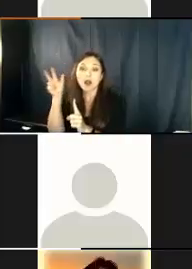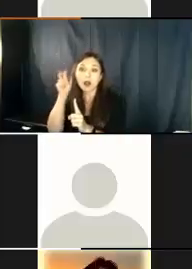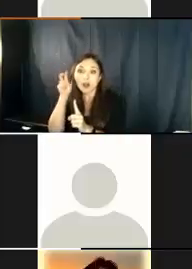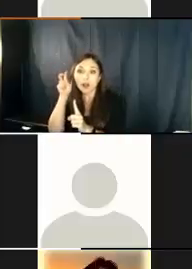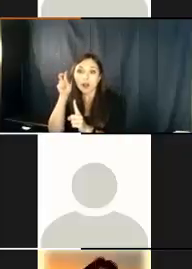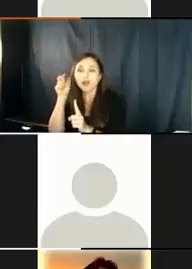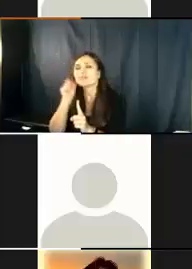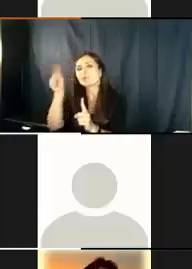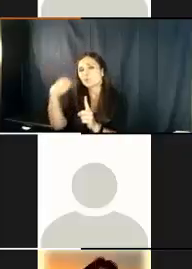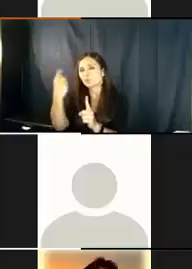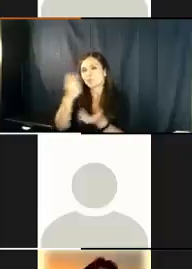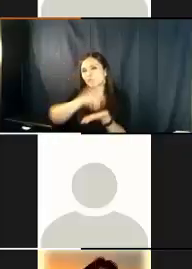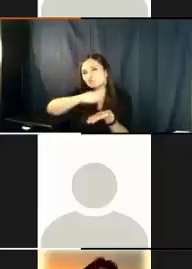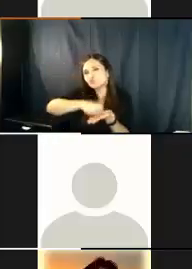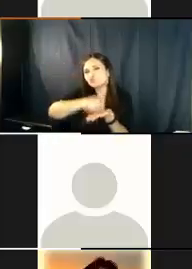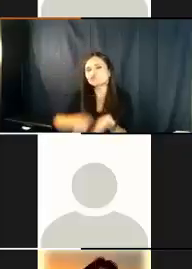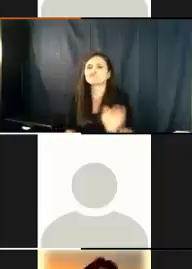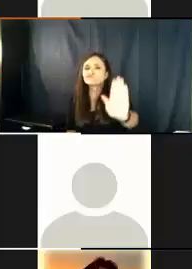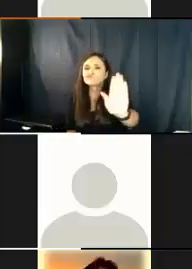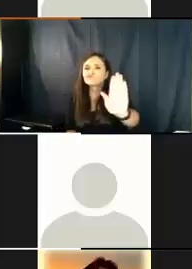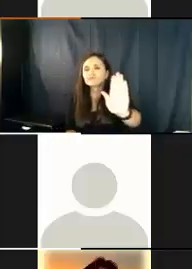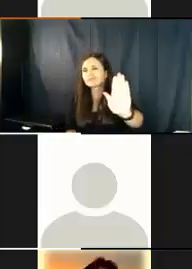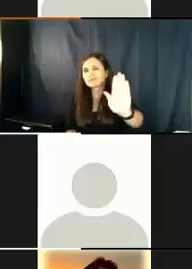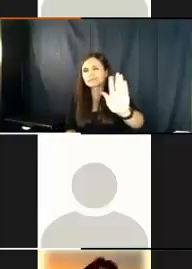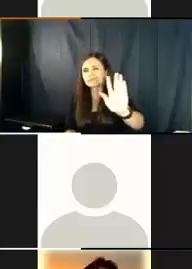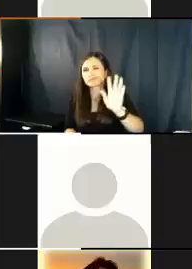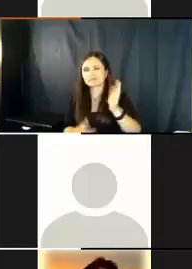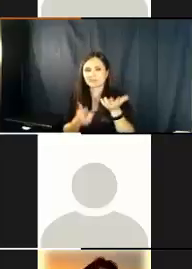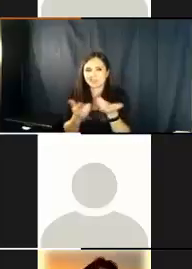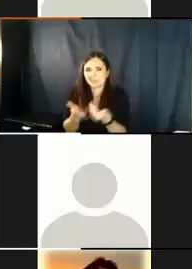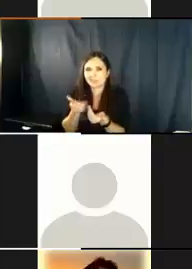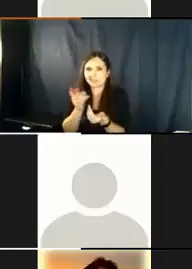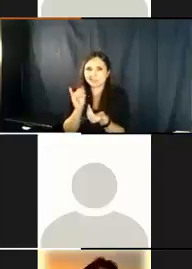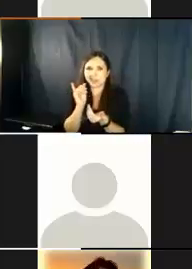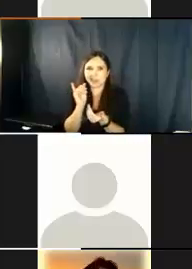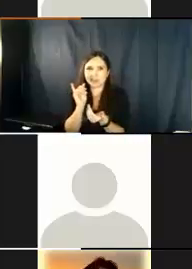feedback. What sometimes can be as practical as being a time saver to be able to speak what you're